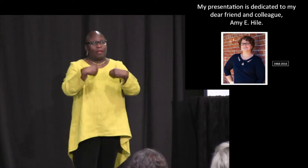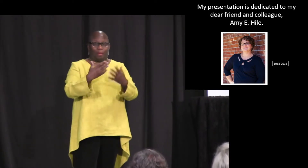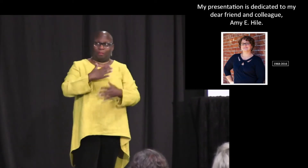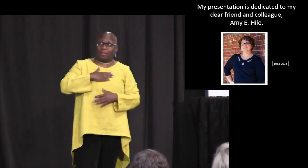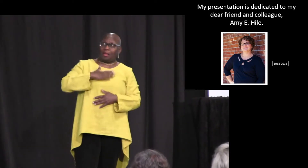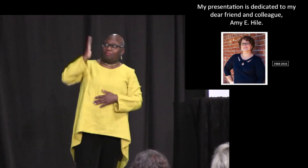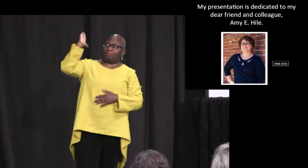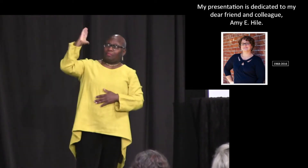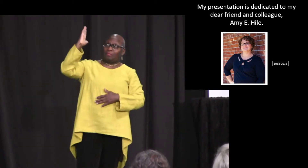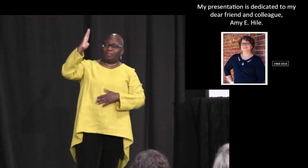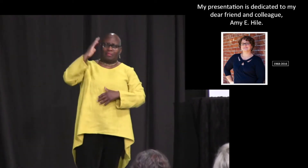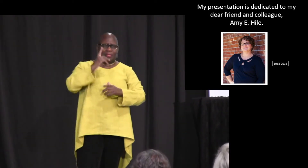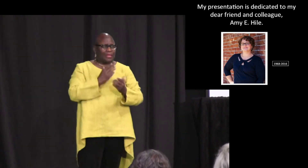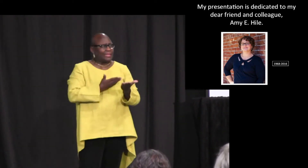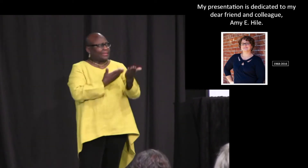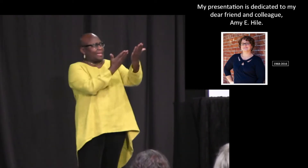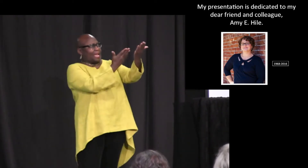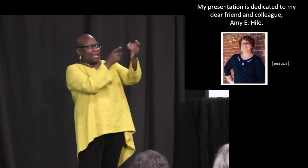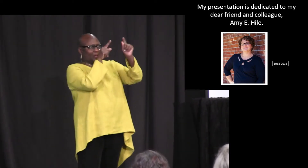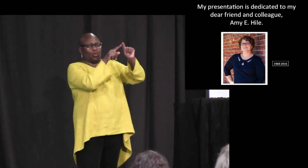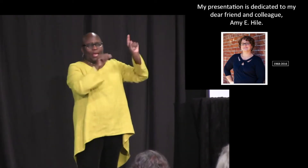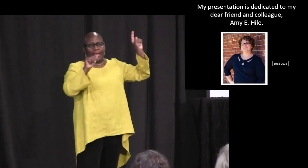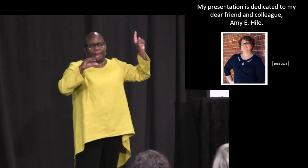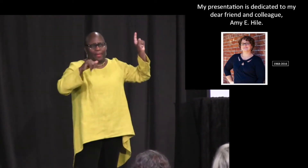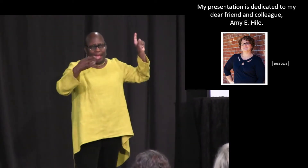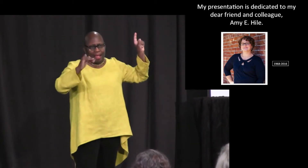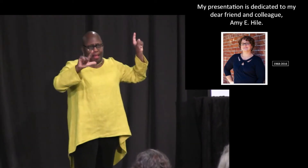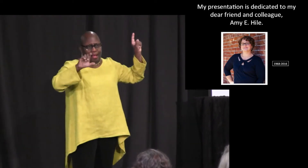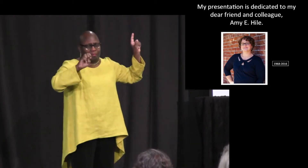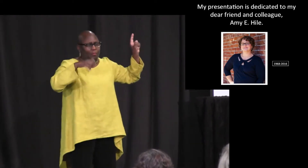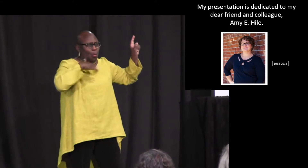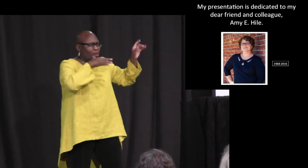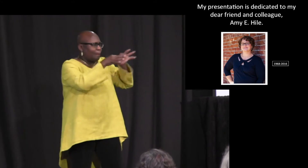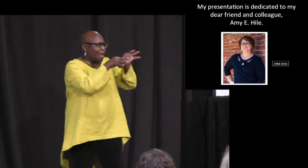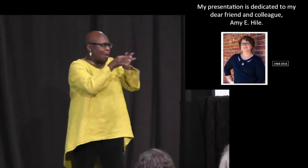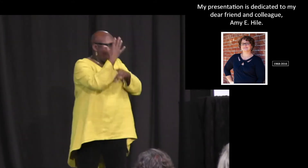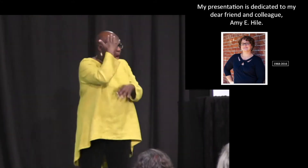without getting emotional but I will try.